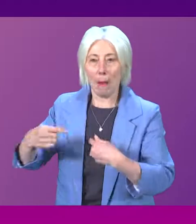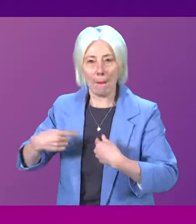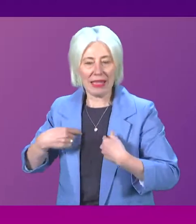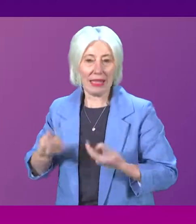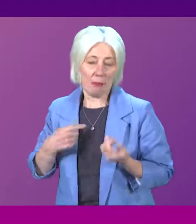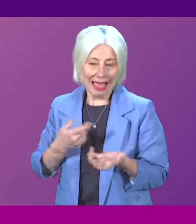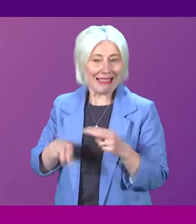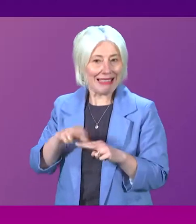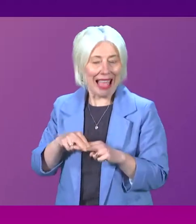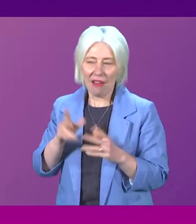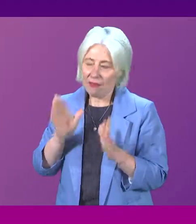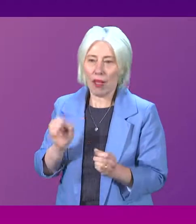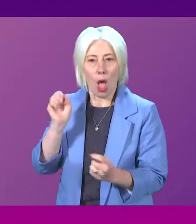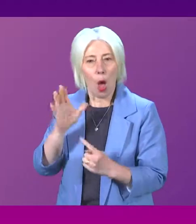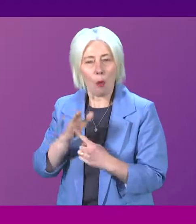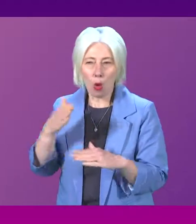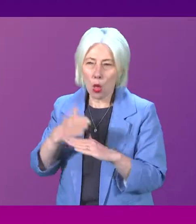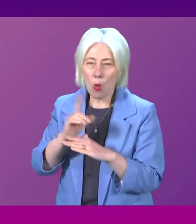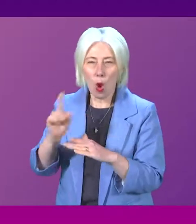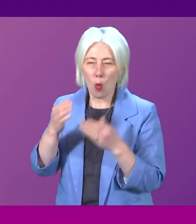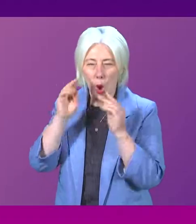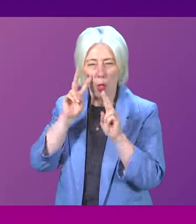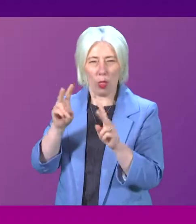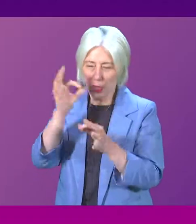important work on the design and scope of the inquiry.